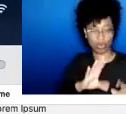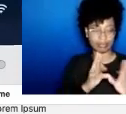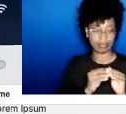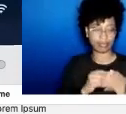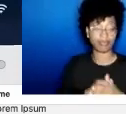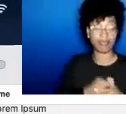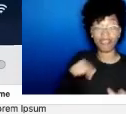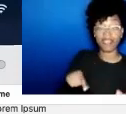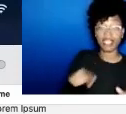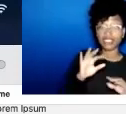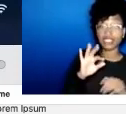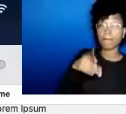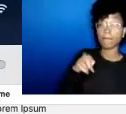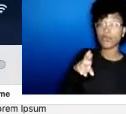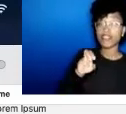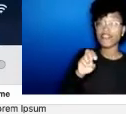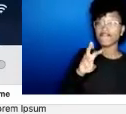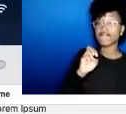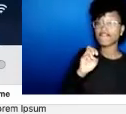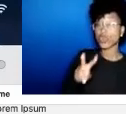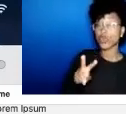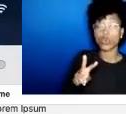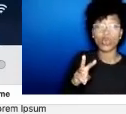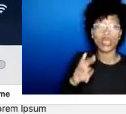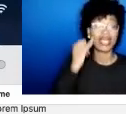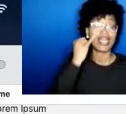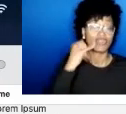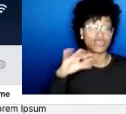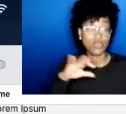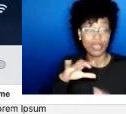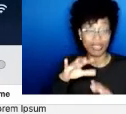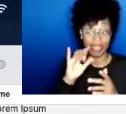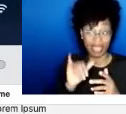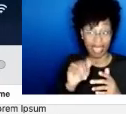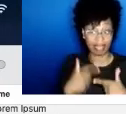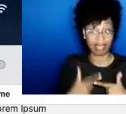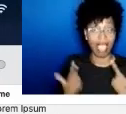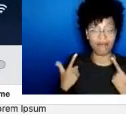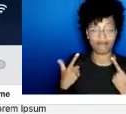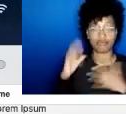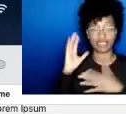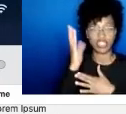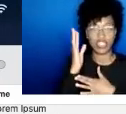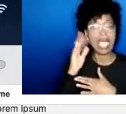to be doing a live presentation, rehearse 07:11:16 it here, because you will have the